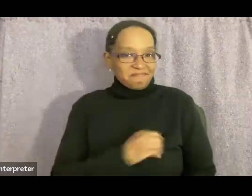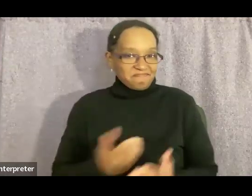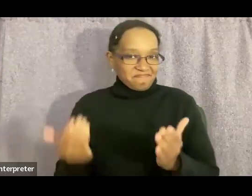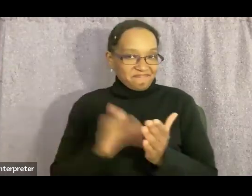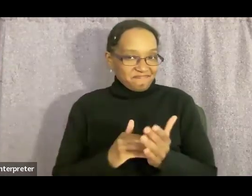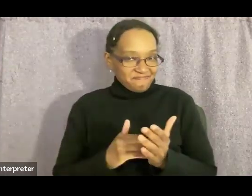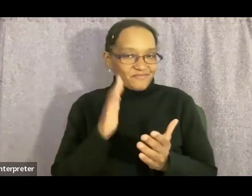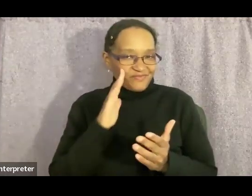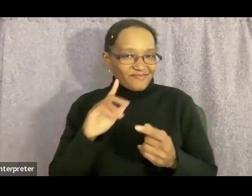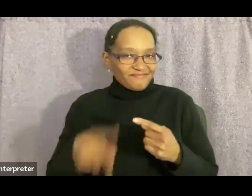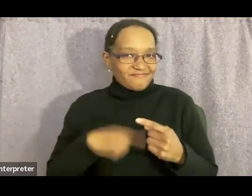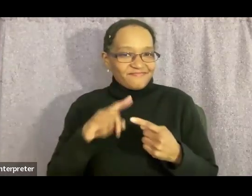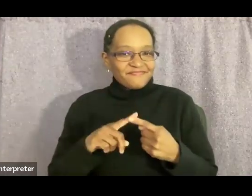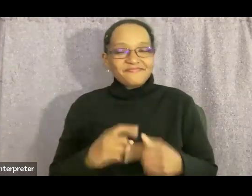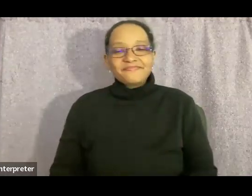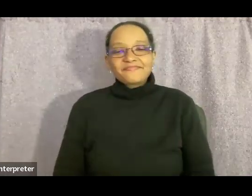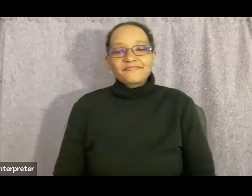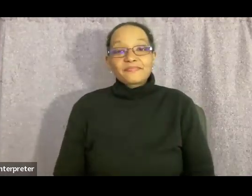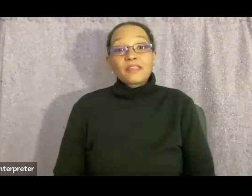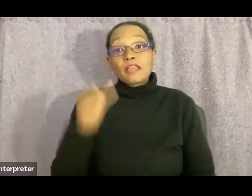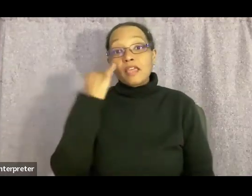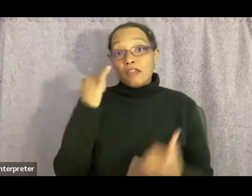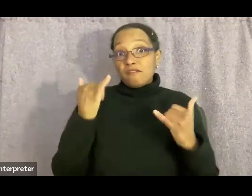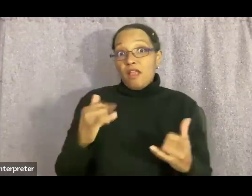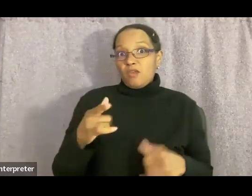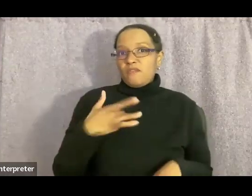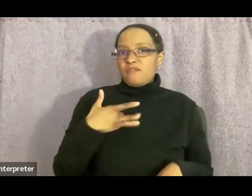So, if at this point you're feeling like that wasn't that bad,